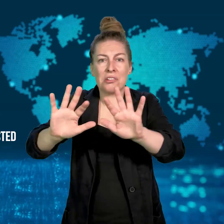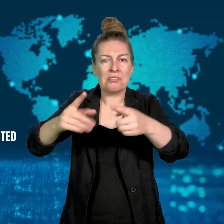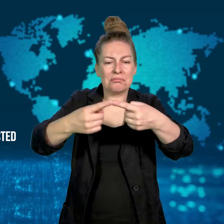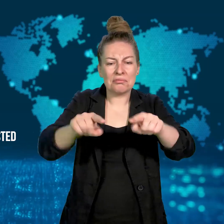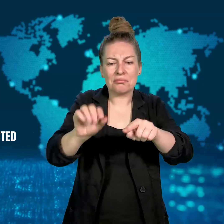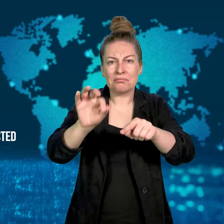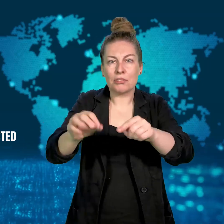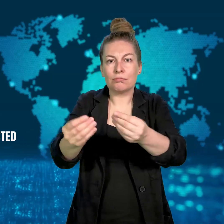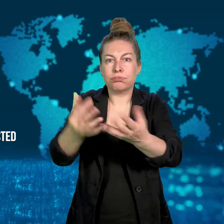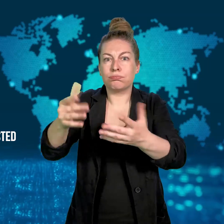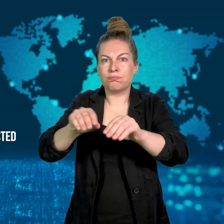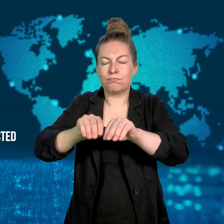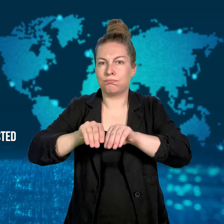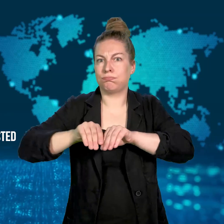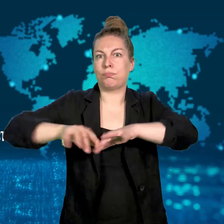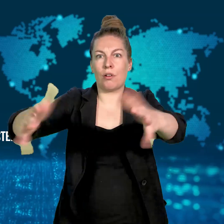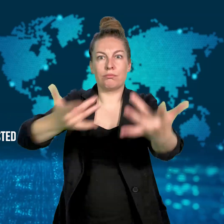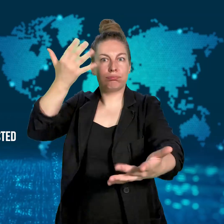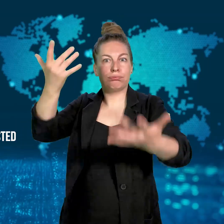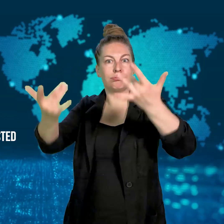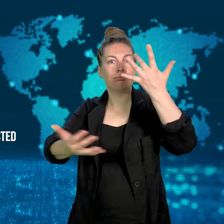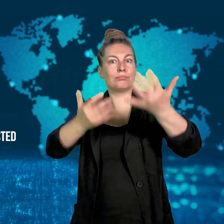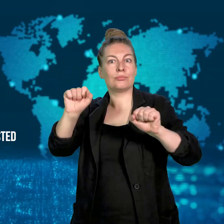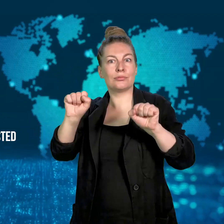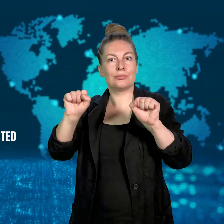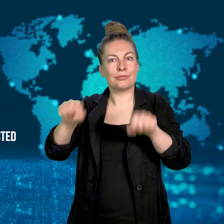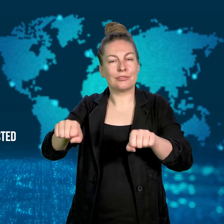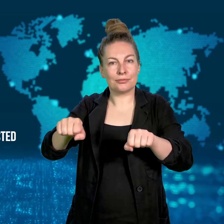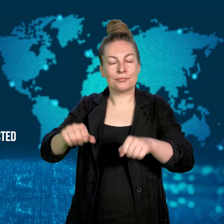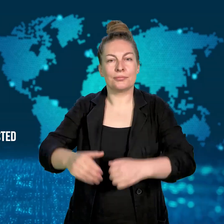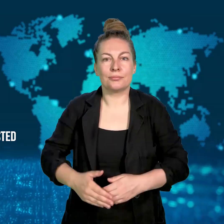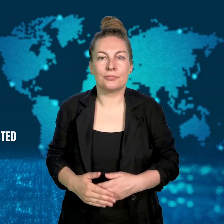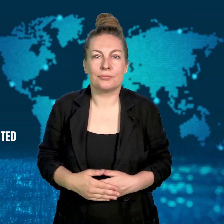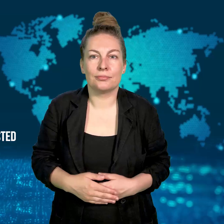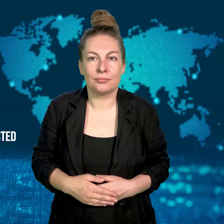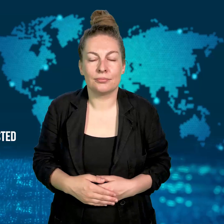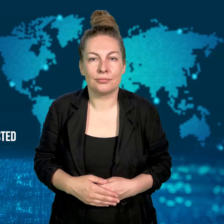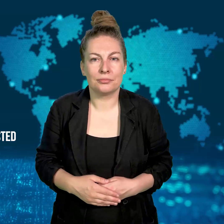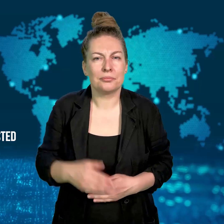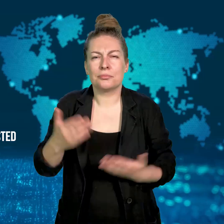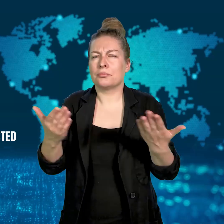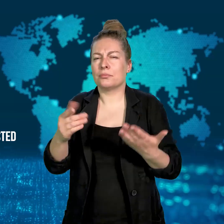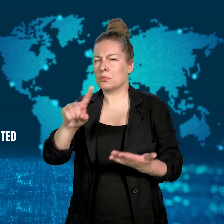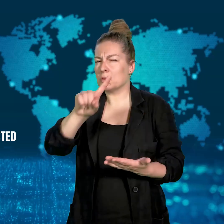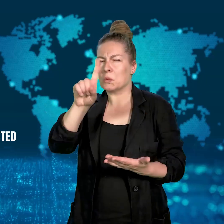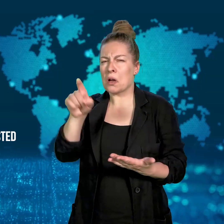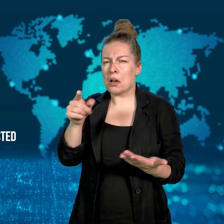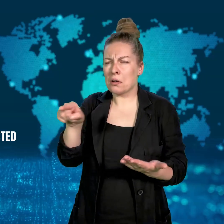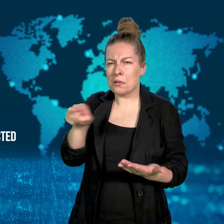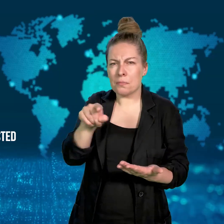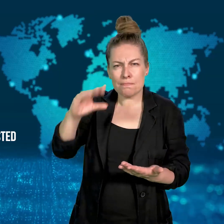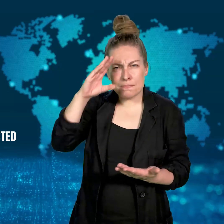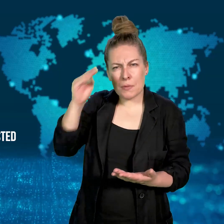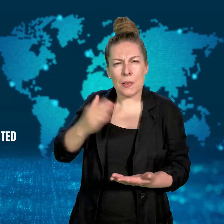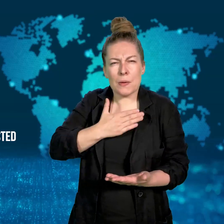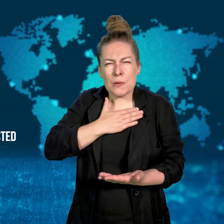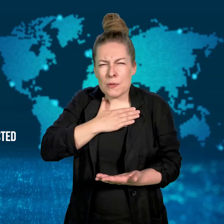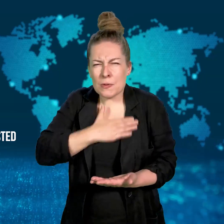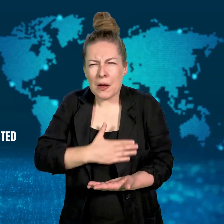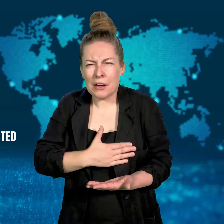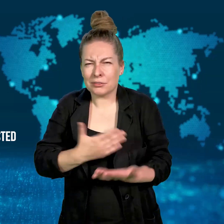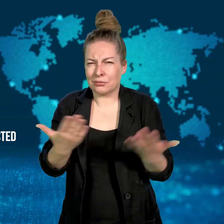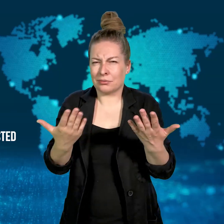Pinto trained Mondaca how to make simple fire-starting devices.